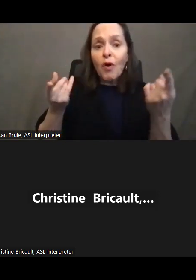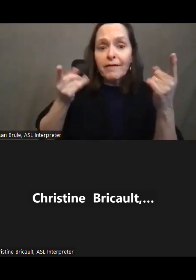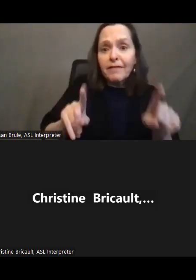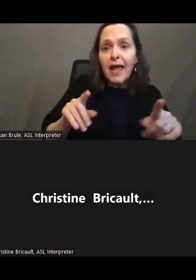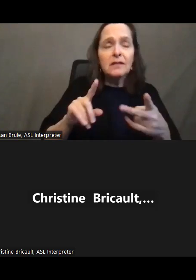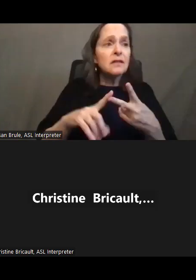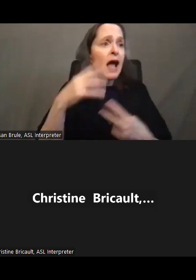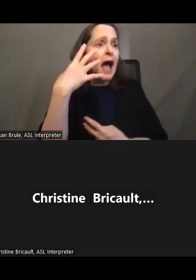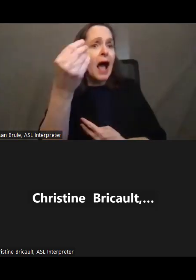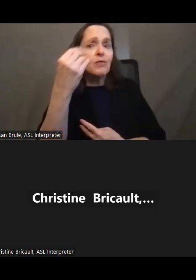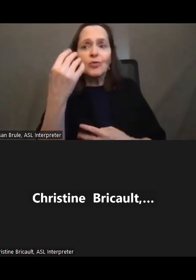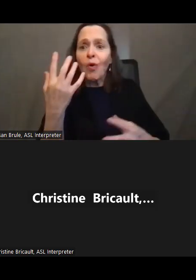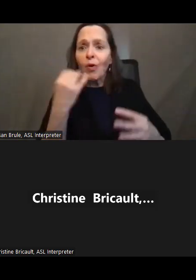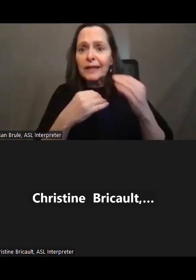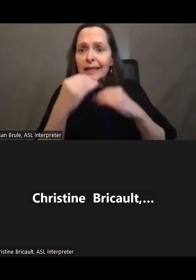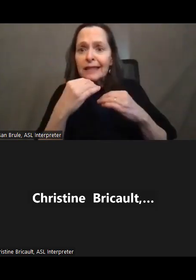that's still happening in your town or city.